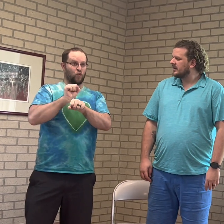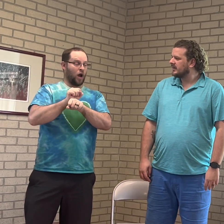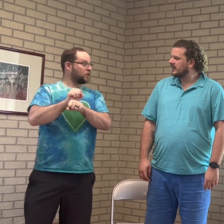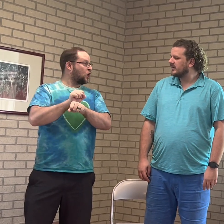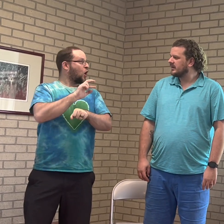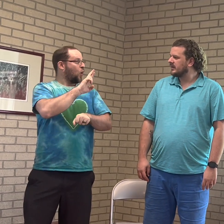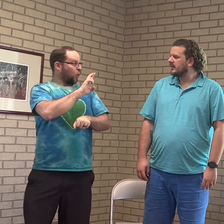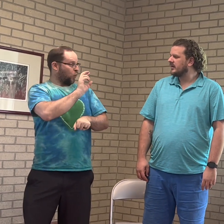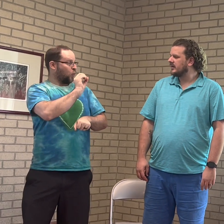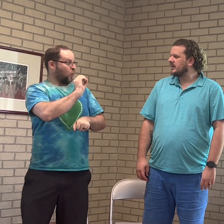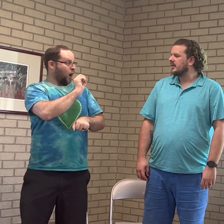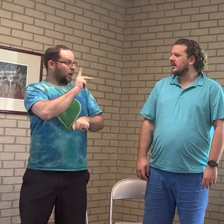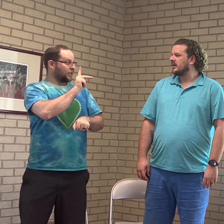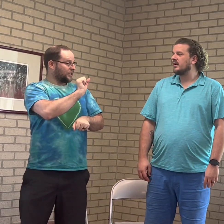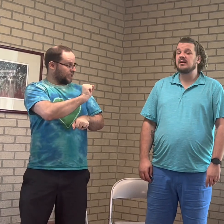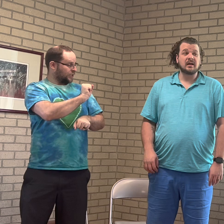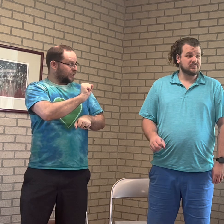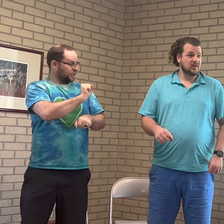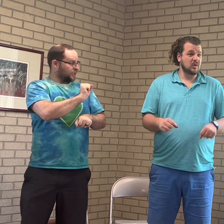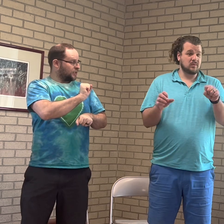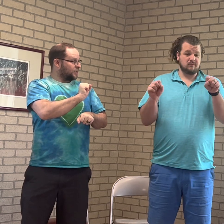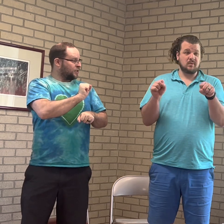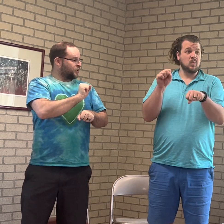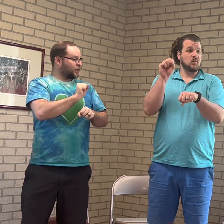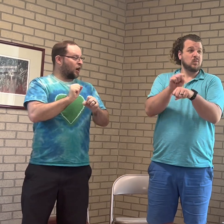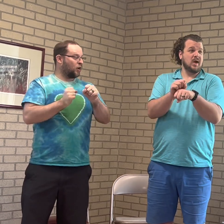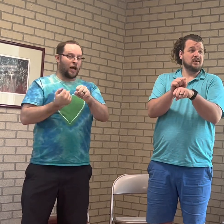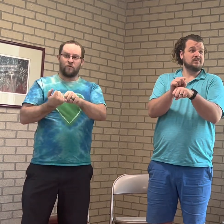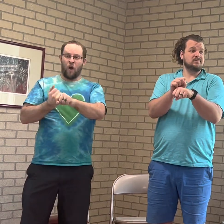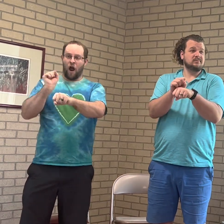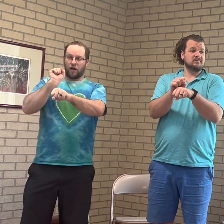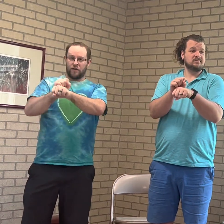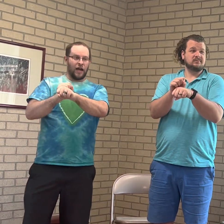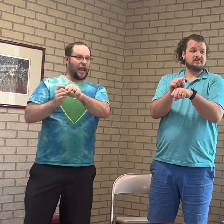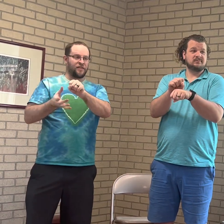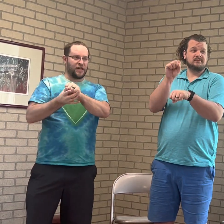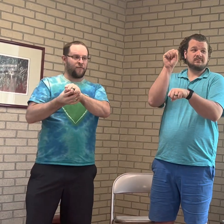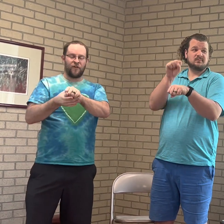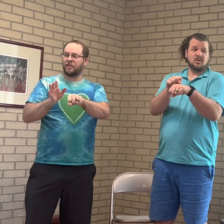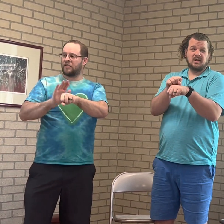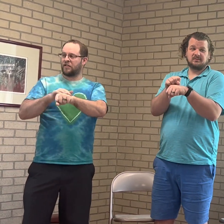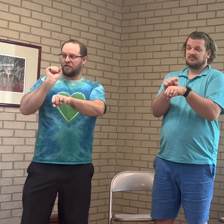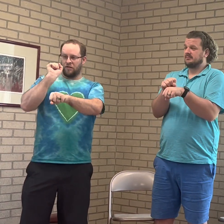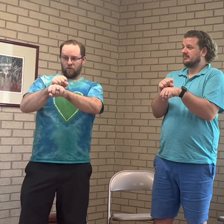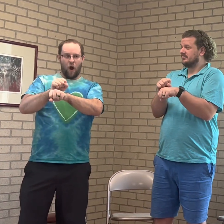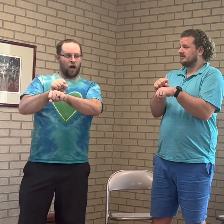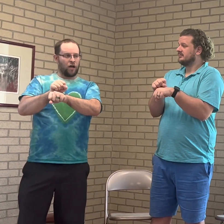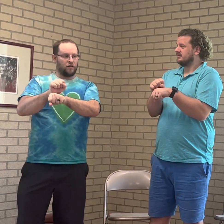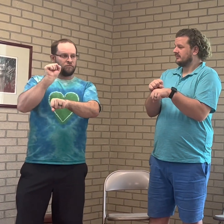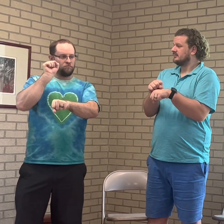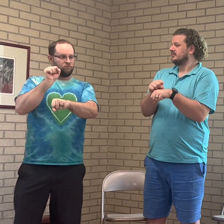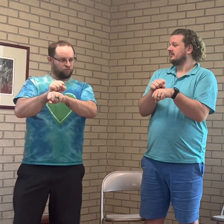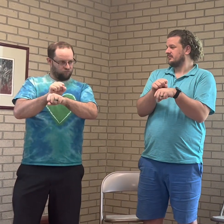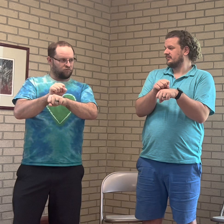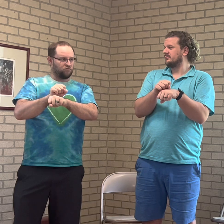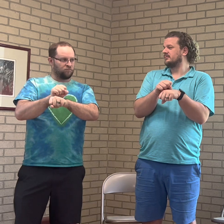Mr. Aaron & Mr. Zae: So rock same thing, make a fist hit the other fist together, rock.